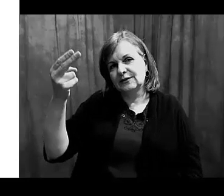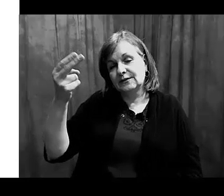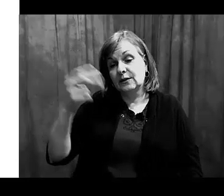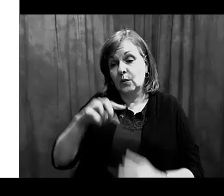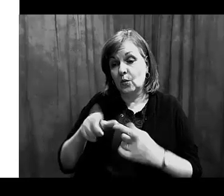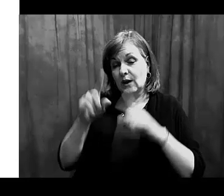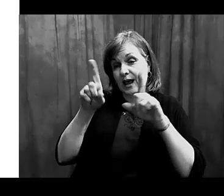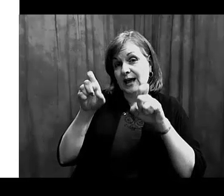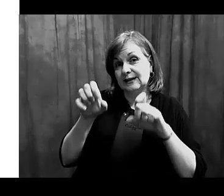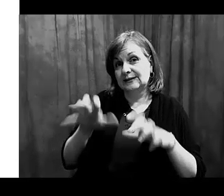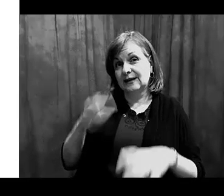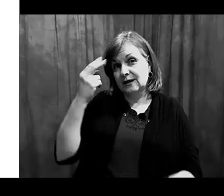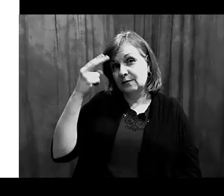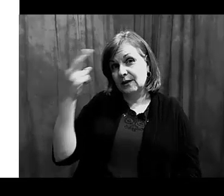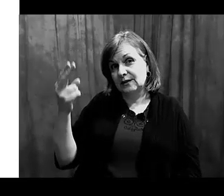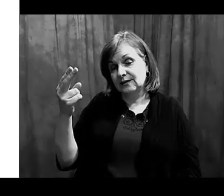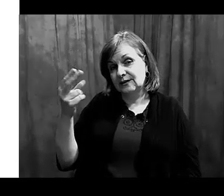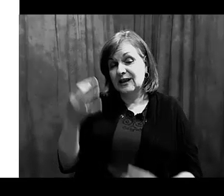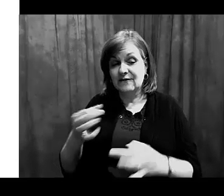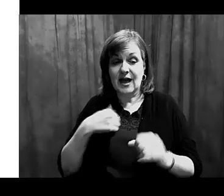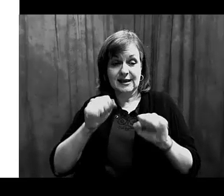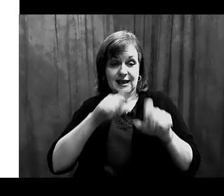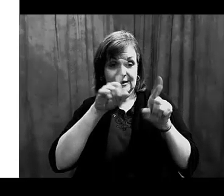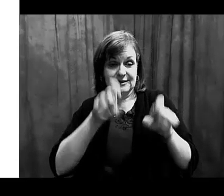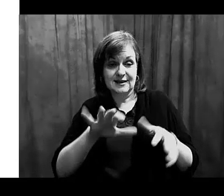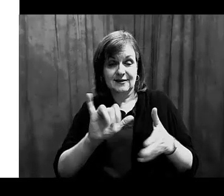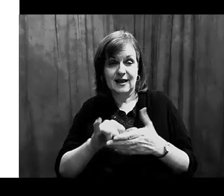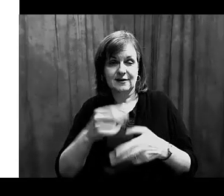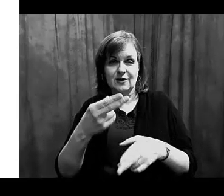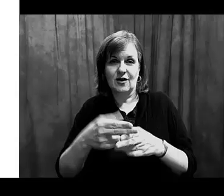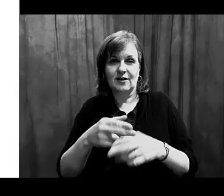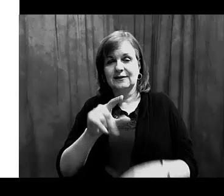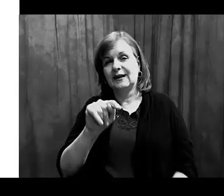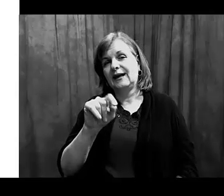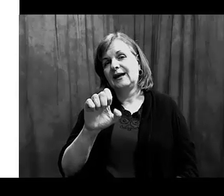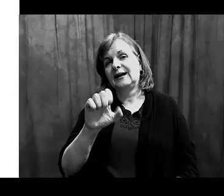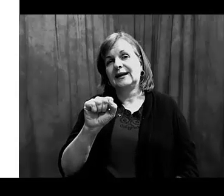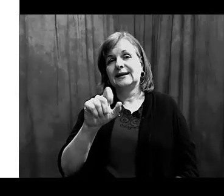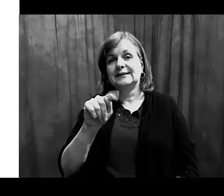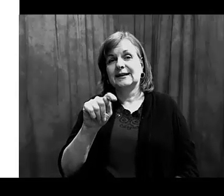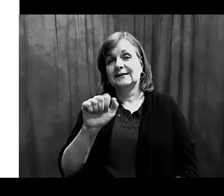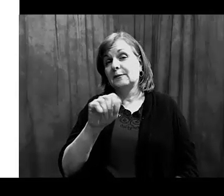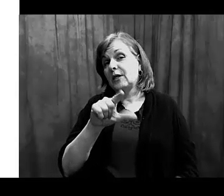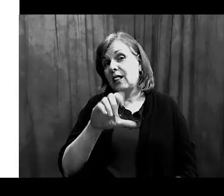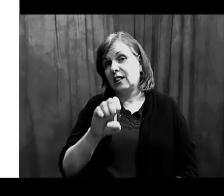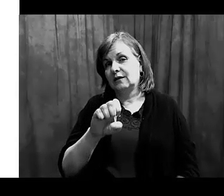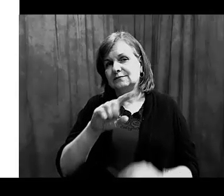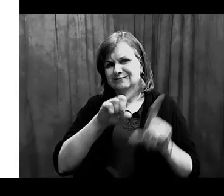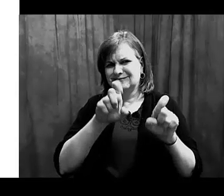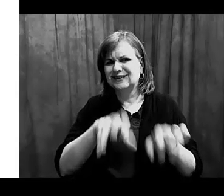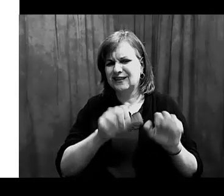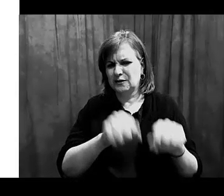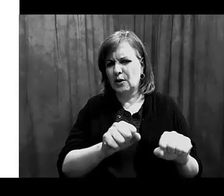and when I tested it -- if I can test it -- it is what we call testable